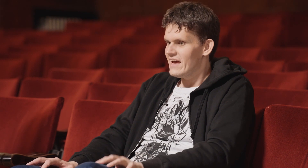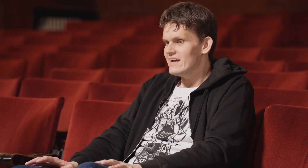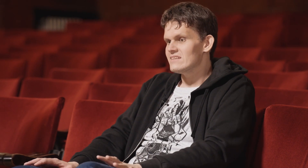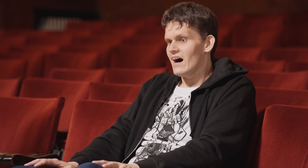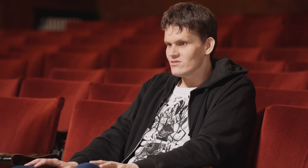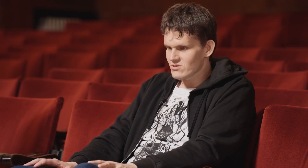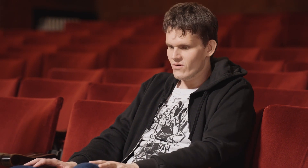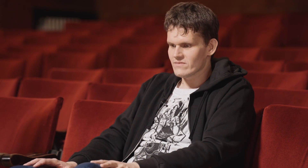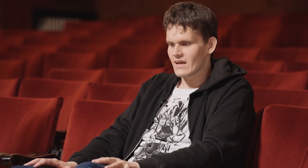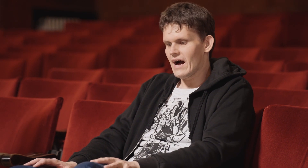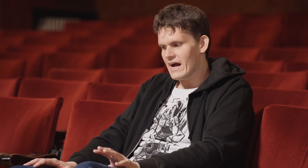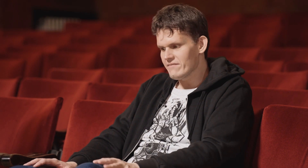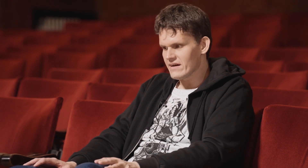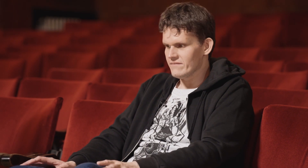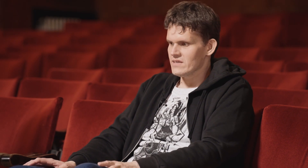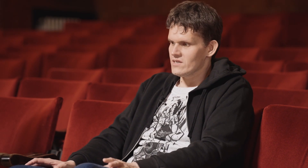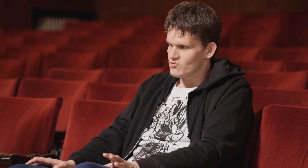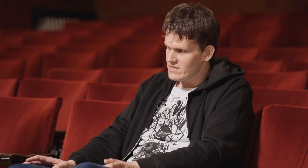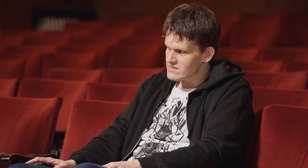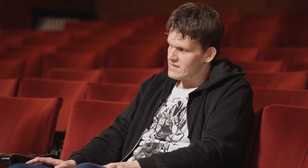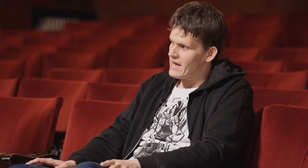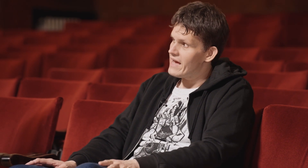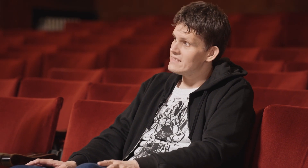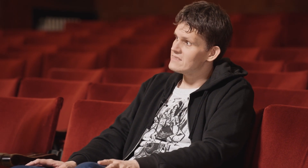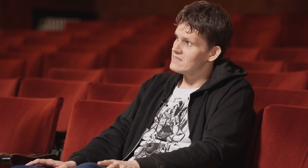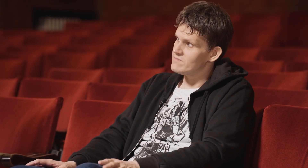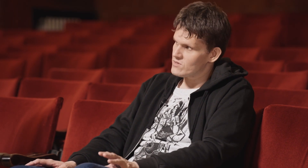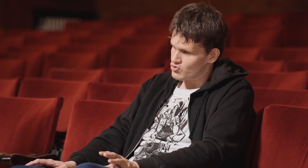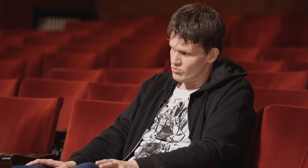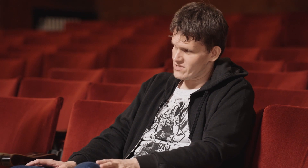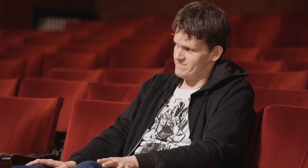And I'm wearing jeans and shoes.